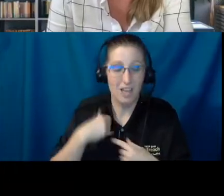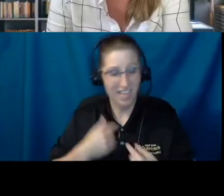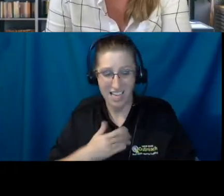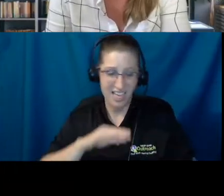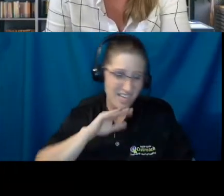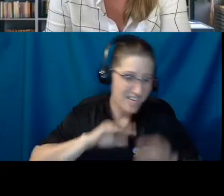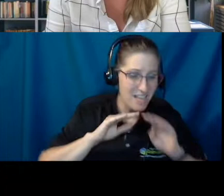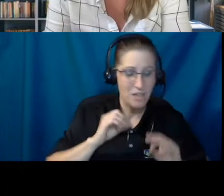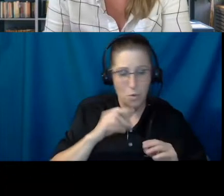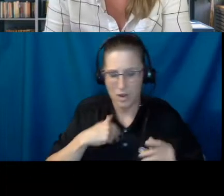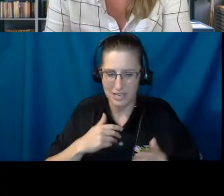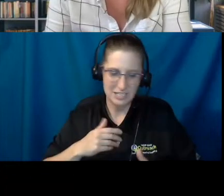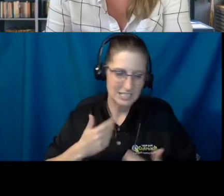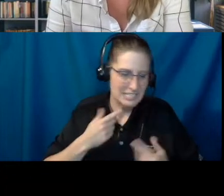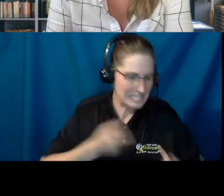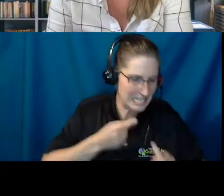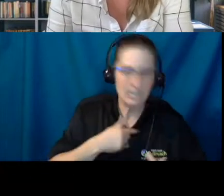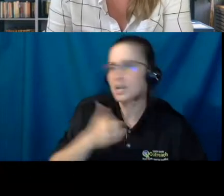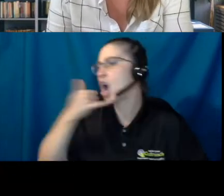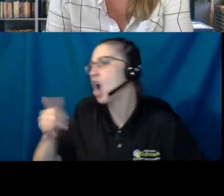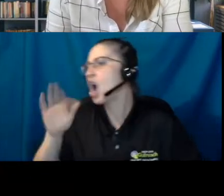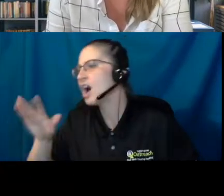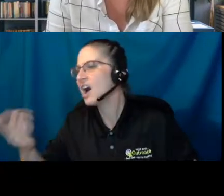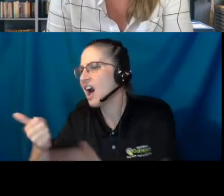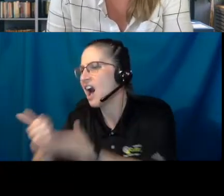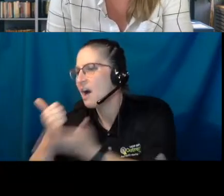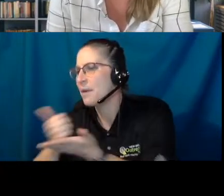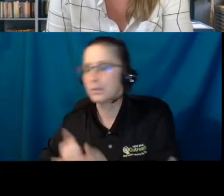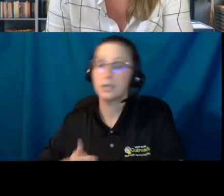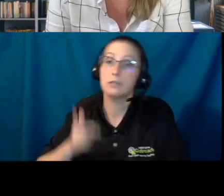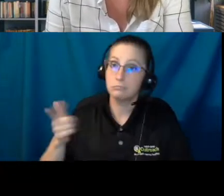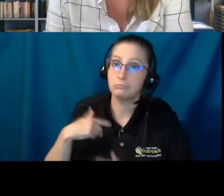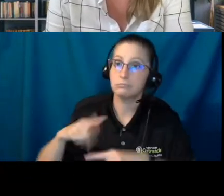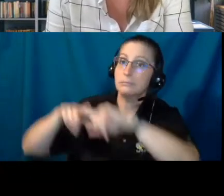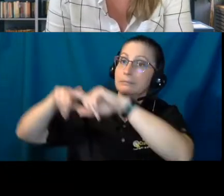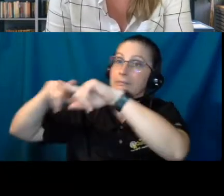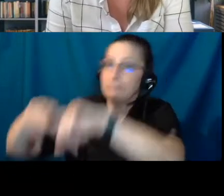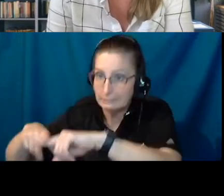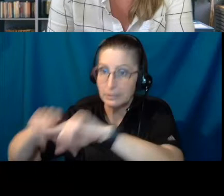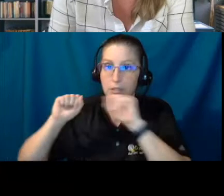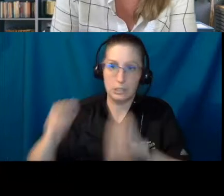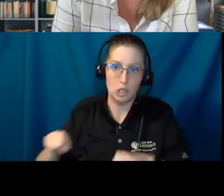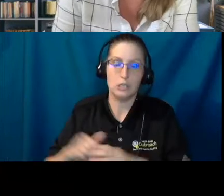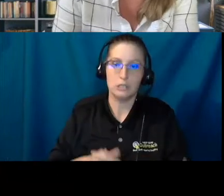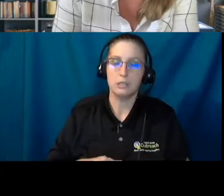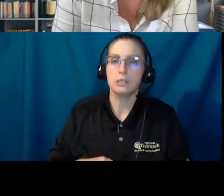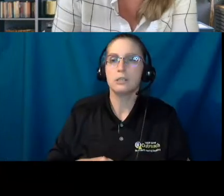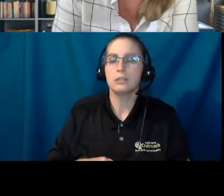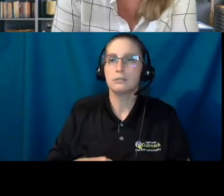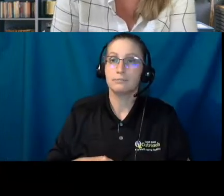as a teacher, she became a very trusted relationship for me. I mean, what started out on campus